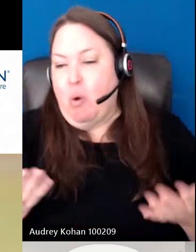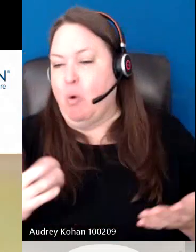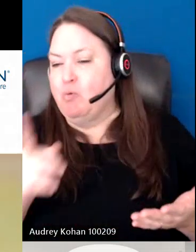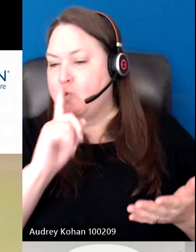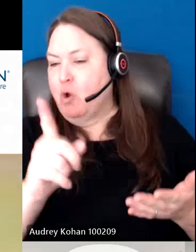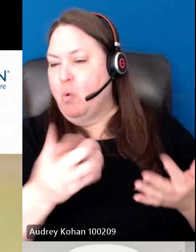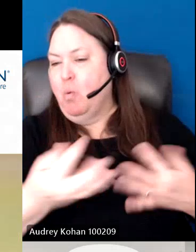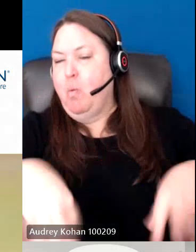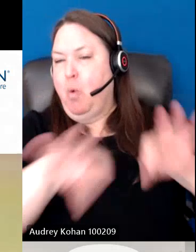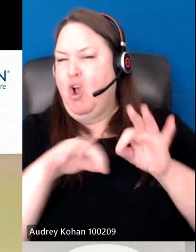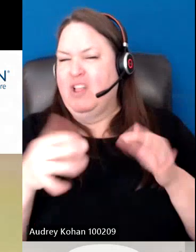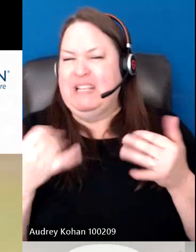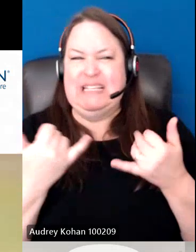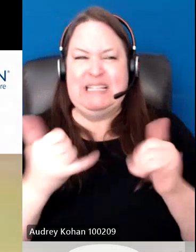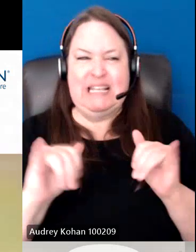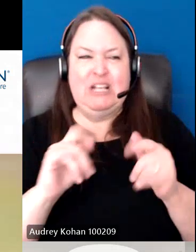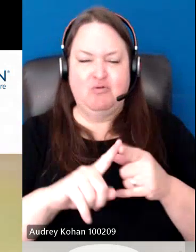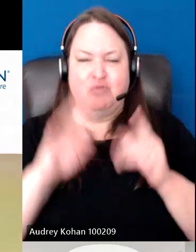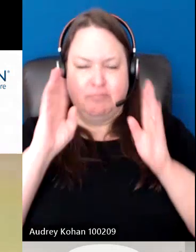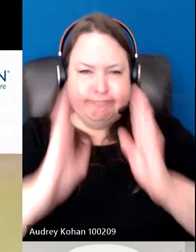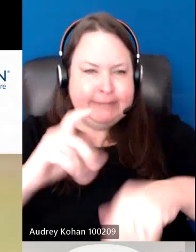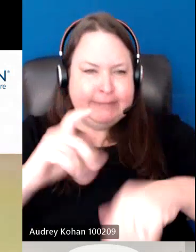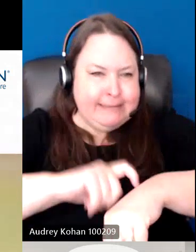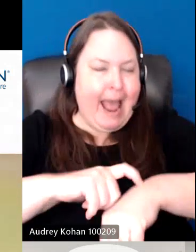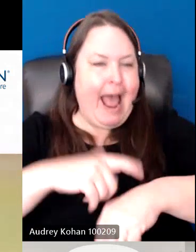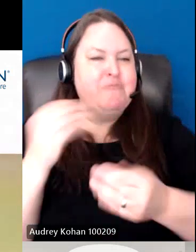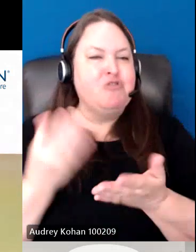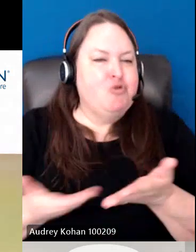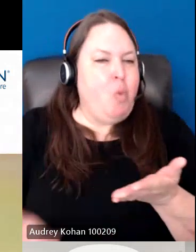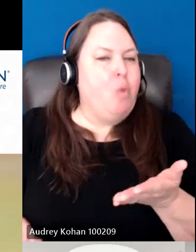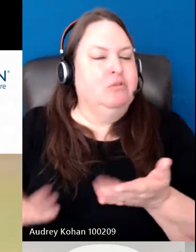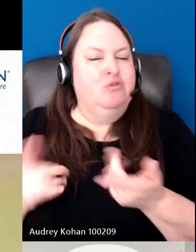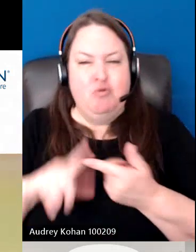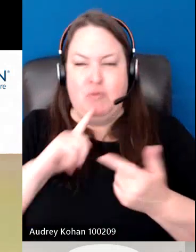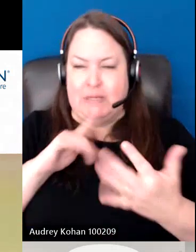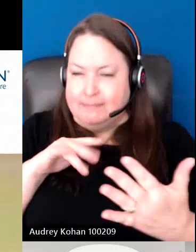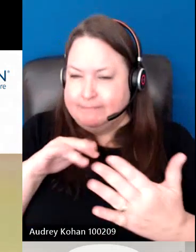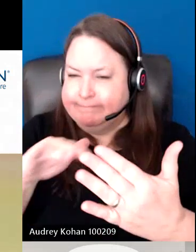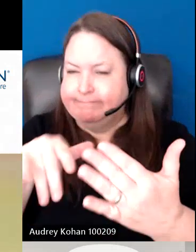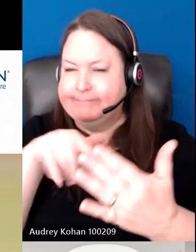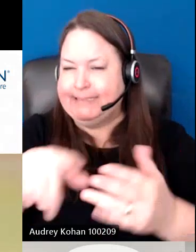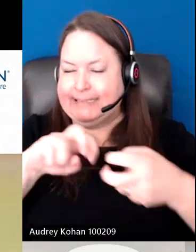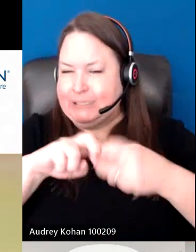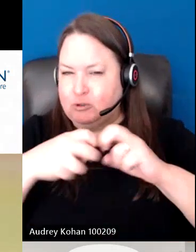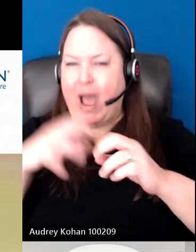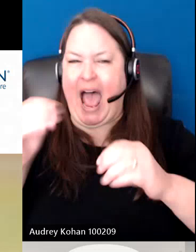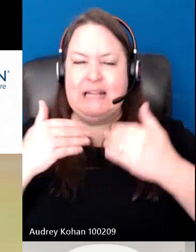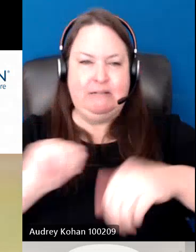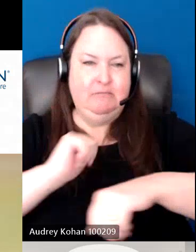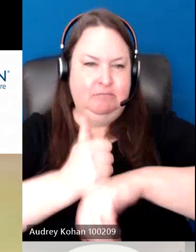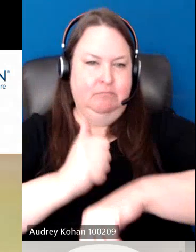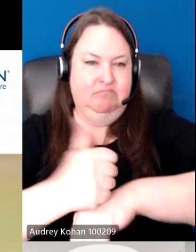still dedicating time and resources to uh studying these issues and implementing them moving forward